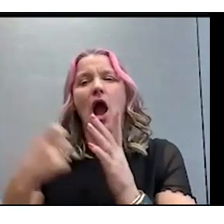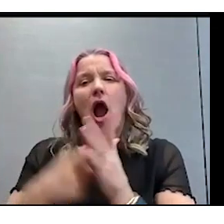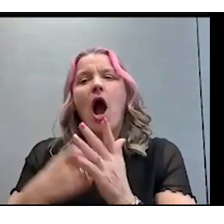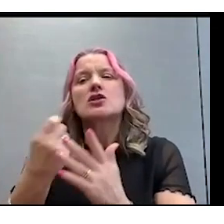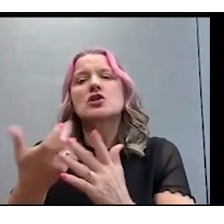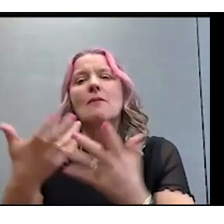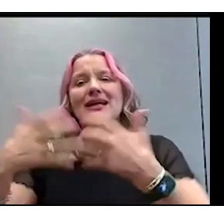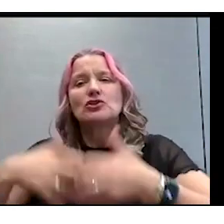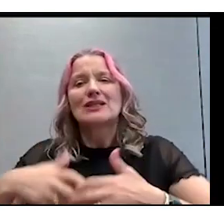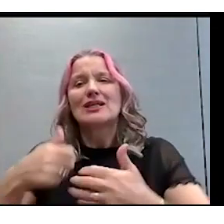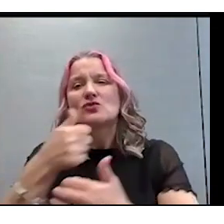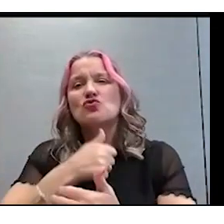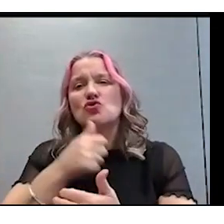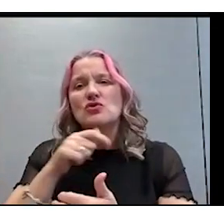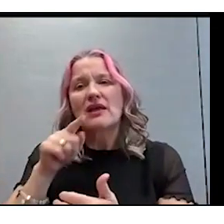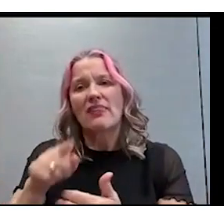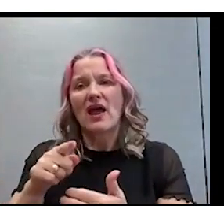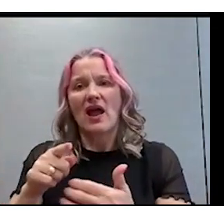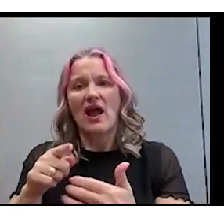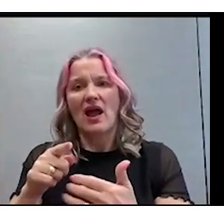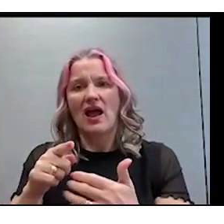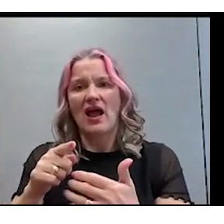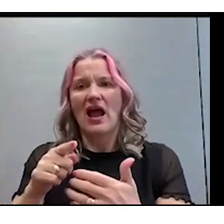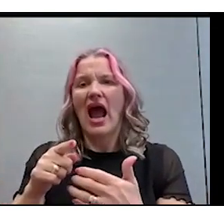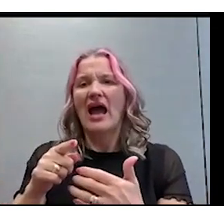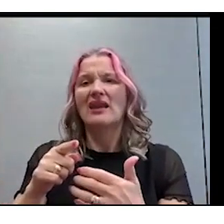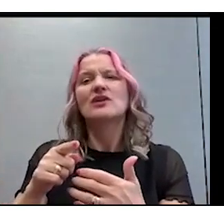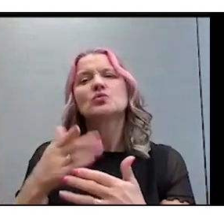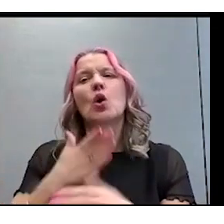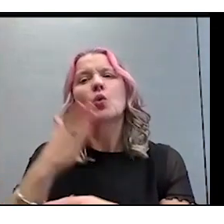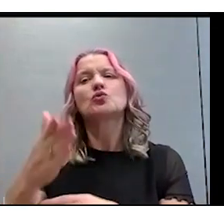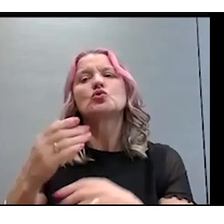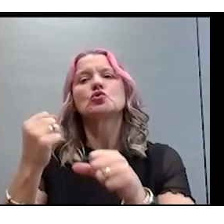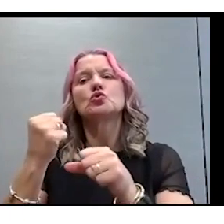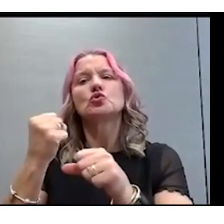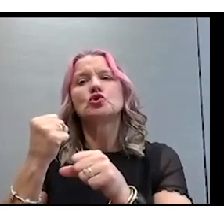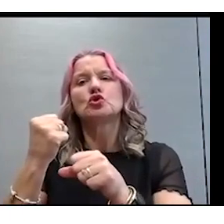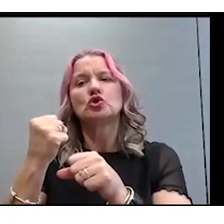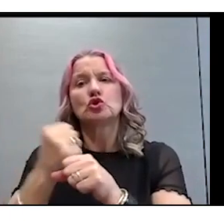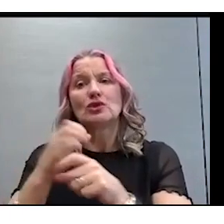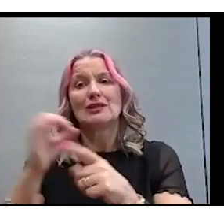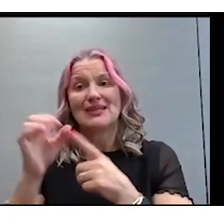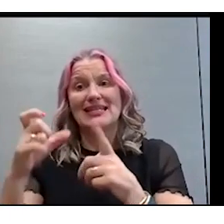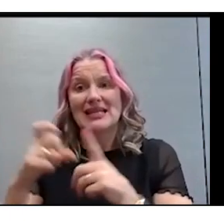and proprietary code was going to ChatGPT. So ensuring that as you're using different tools,